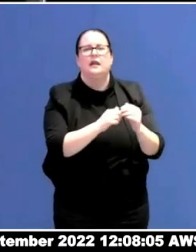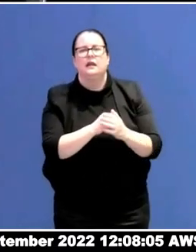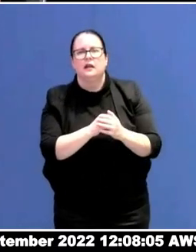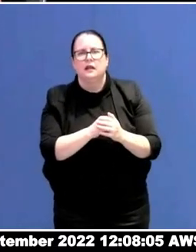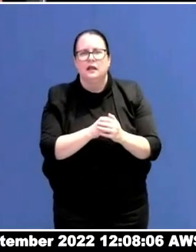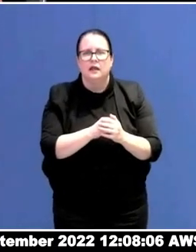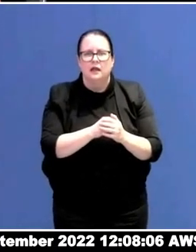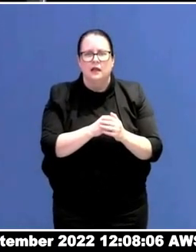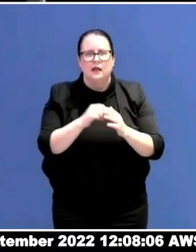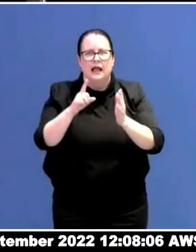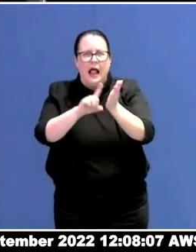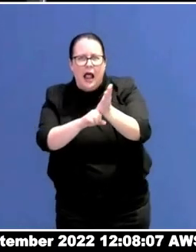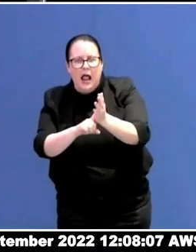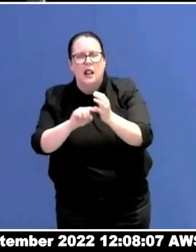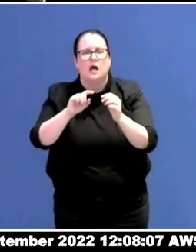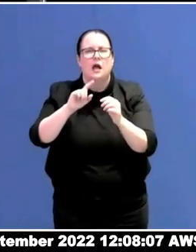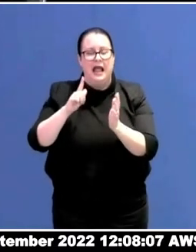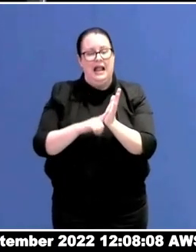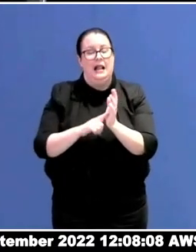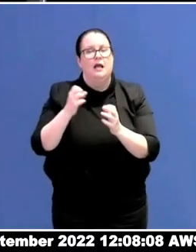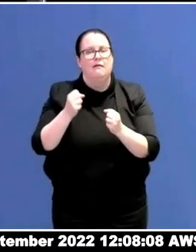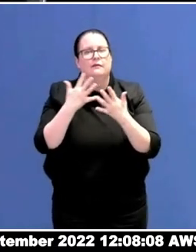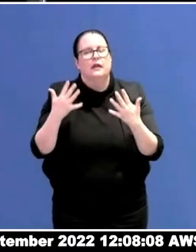block we saw a lot of people with mental health impairments.